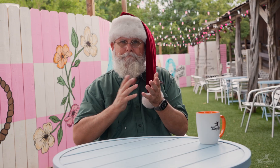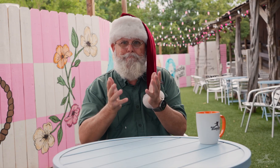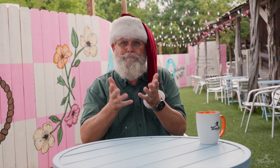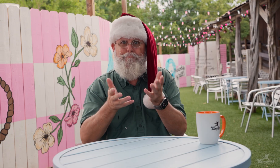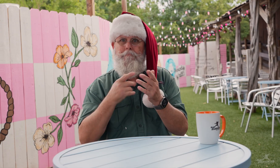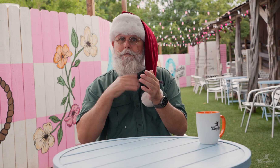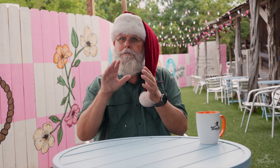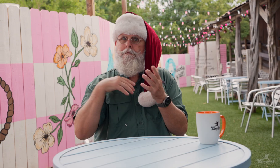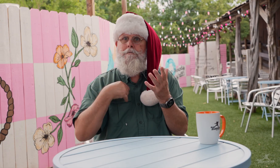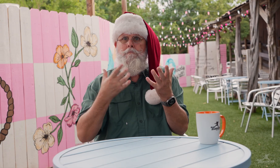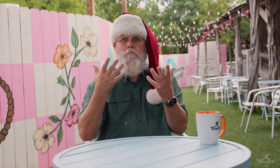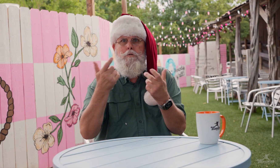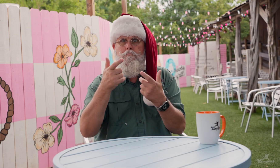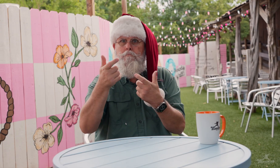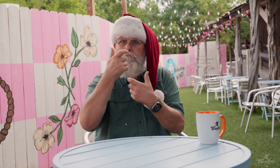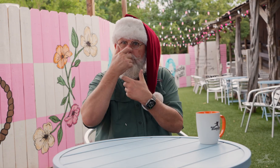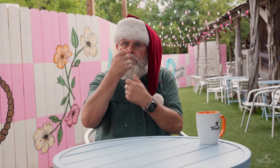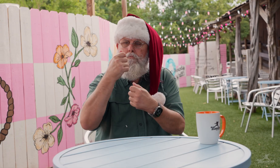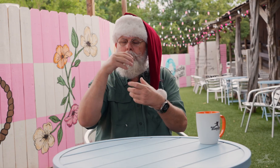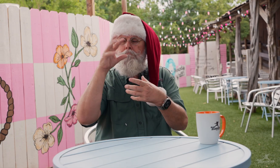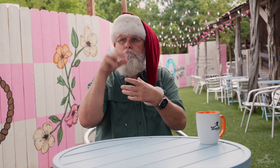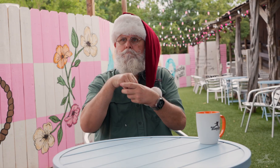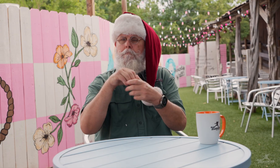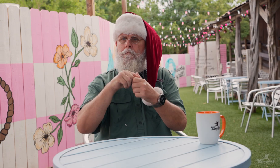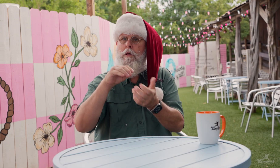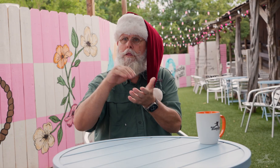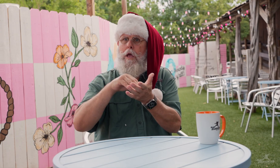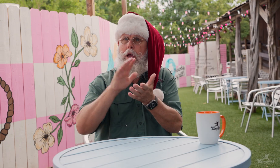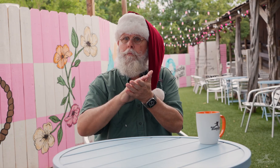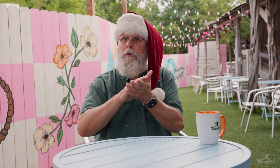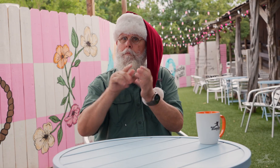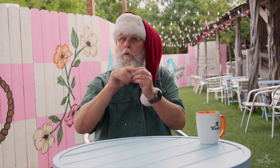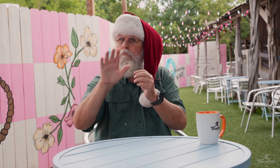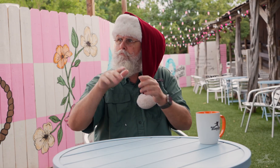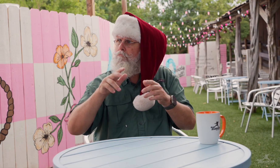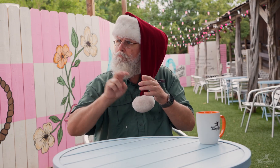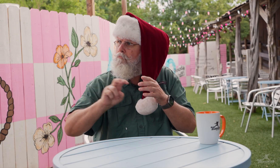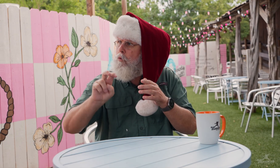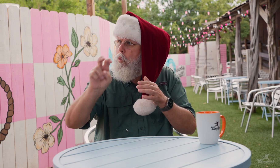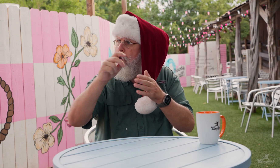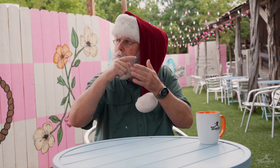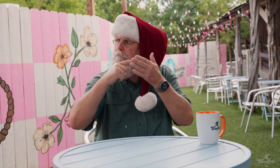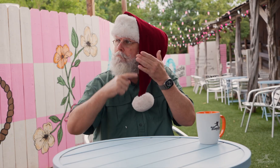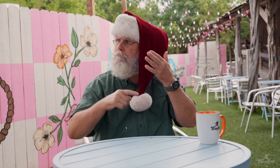He asked if I was interested in being in a documentary about my journey